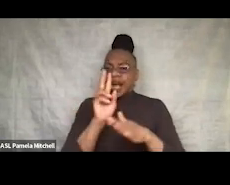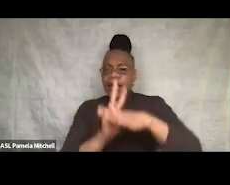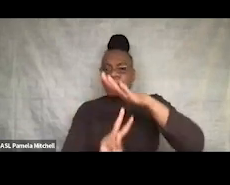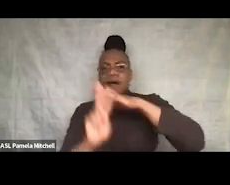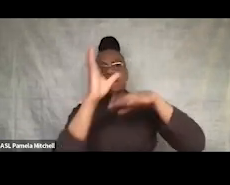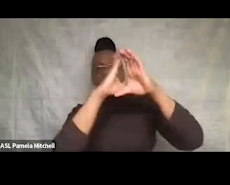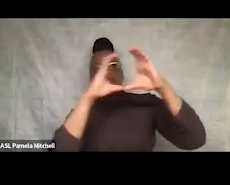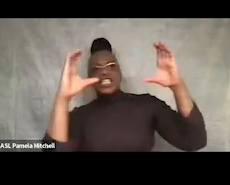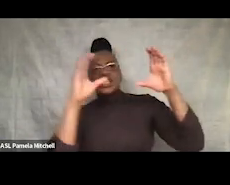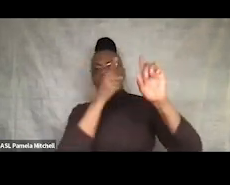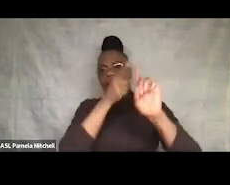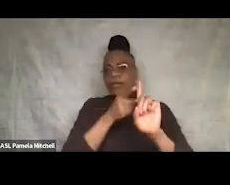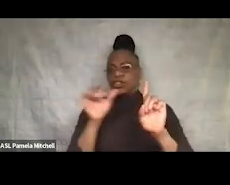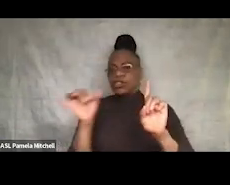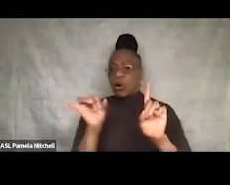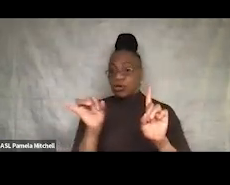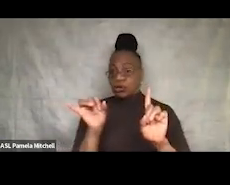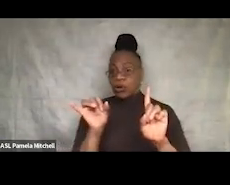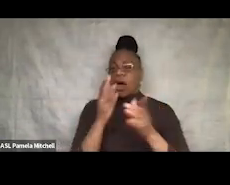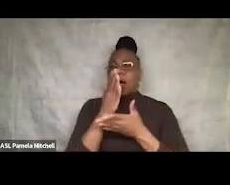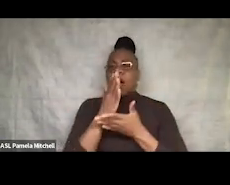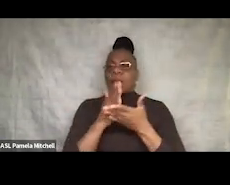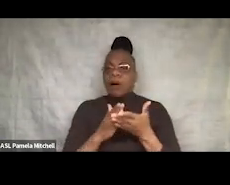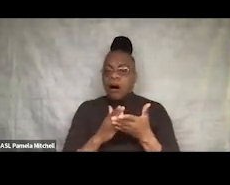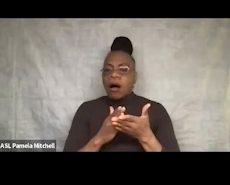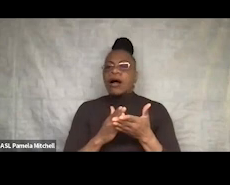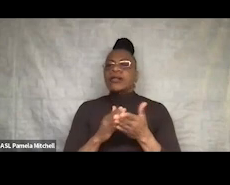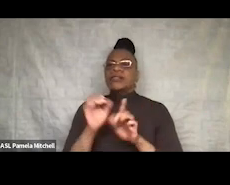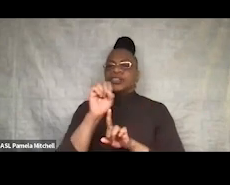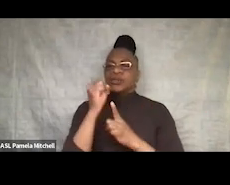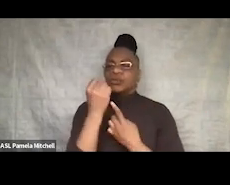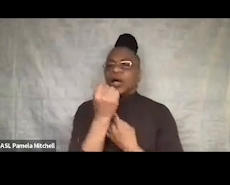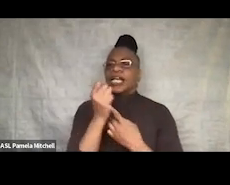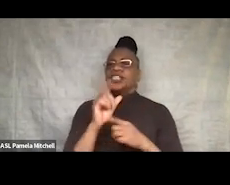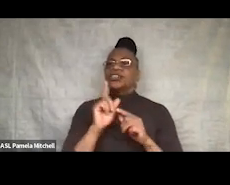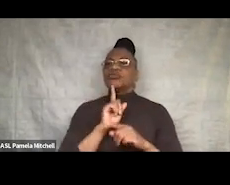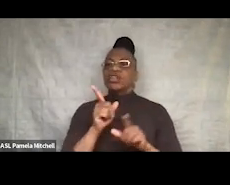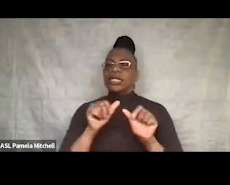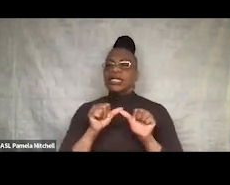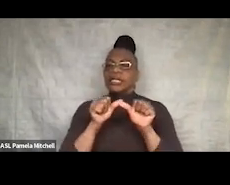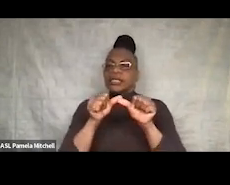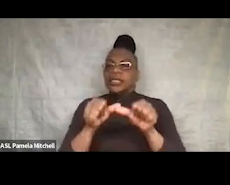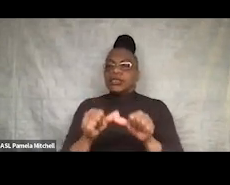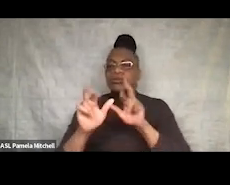And then we, you know, as part of this movement, and this just continues to be a response to the real needs in the community,